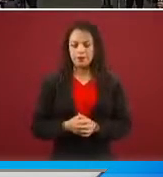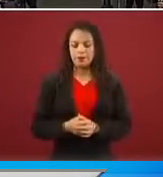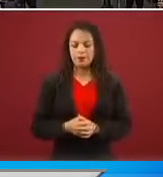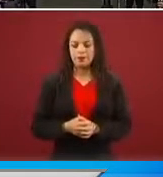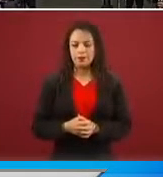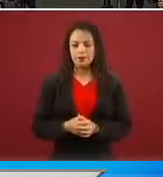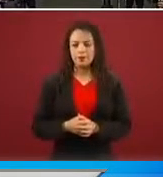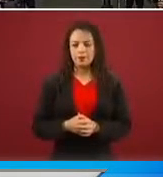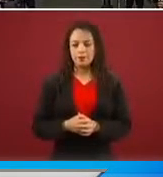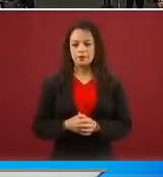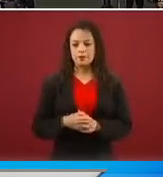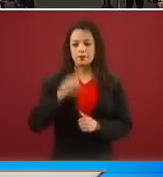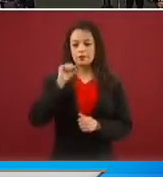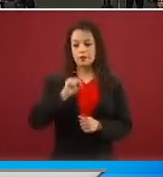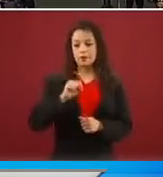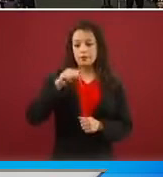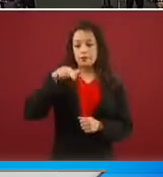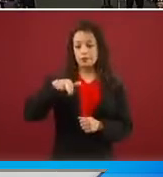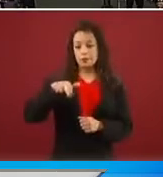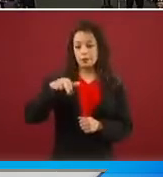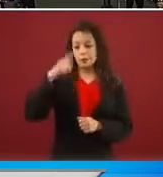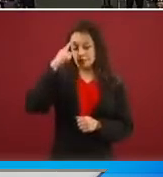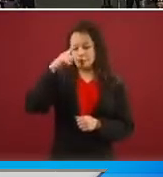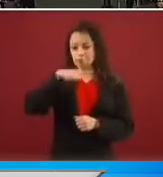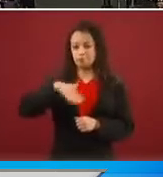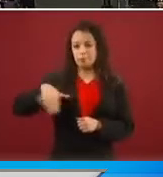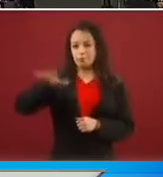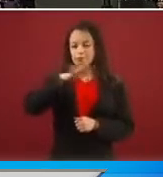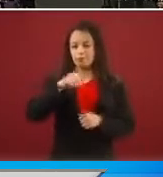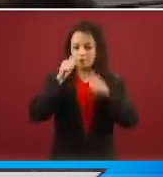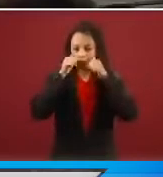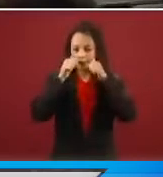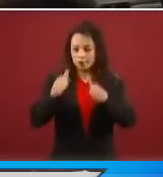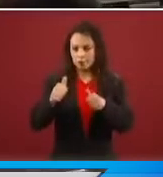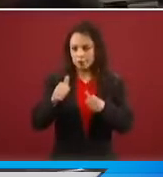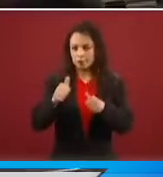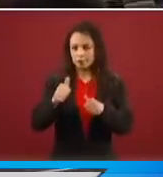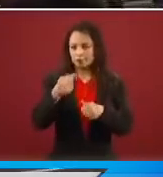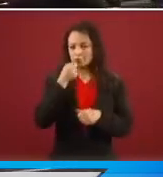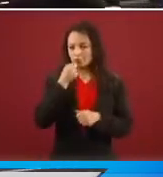that the number of Mexicans with a work visa in the United States is greater than those who are repatriated